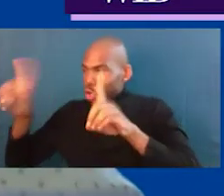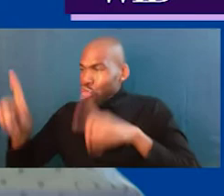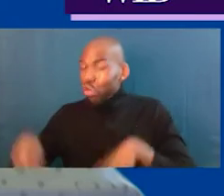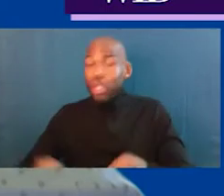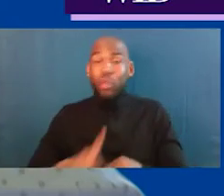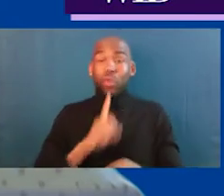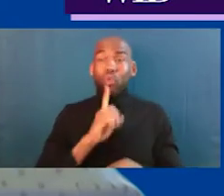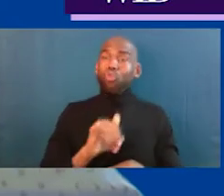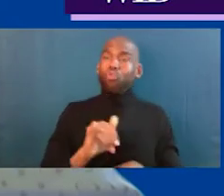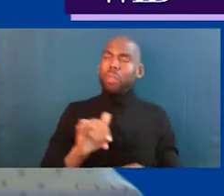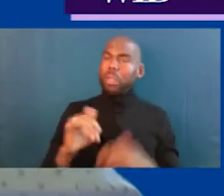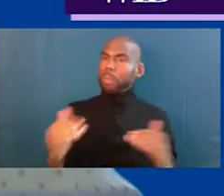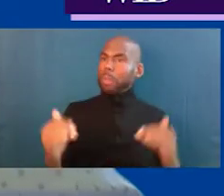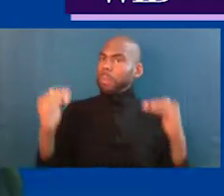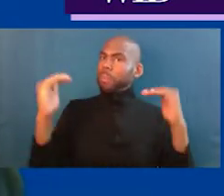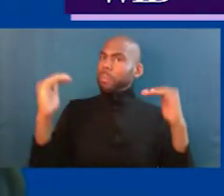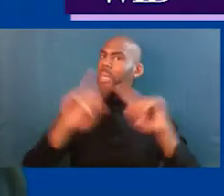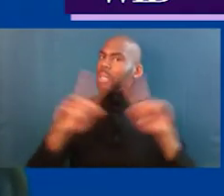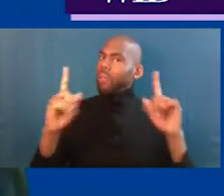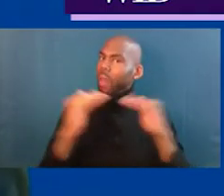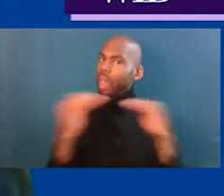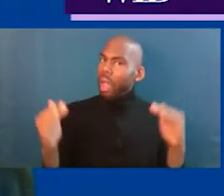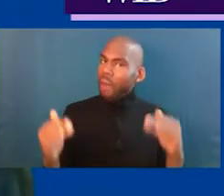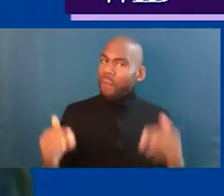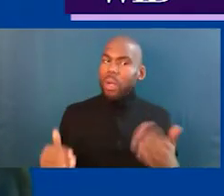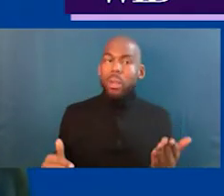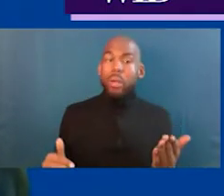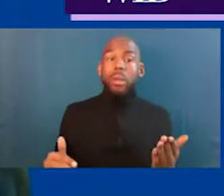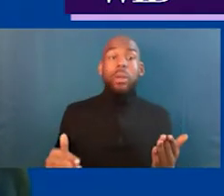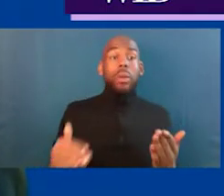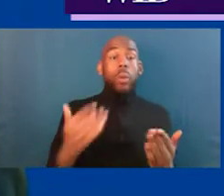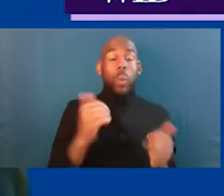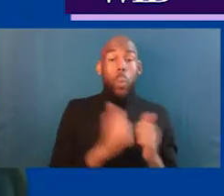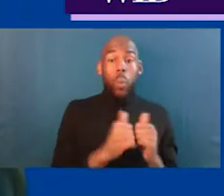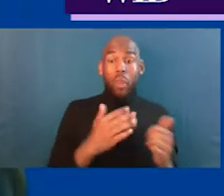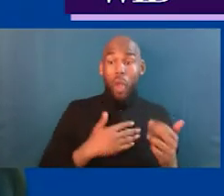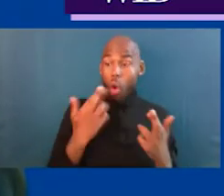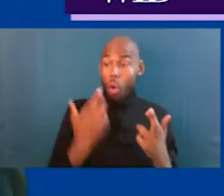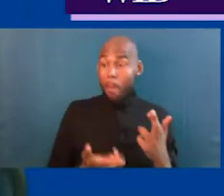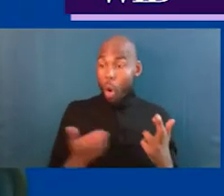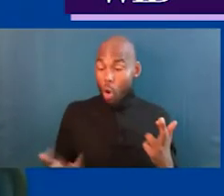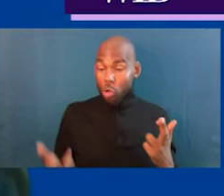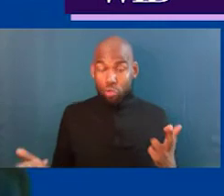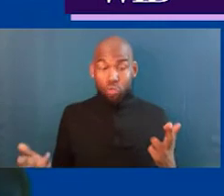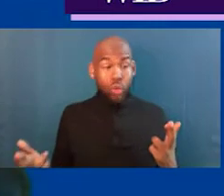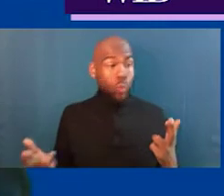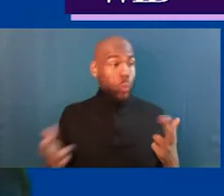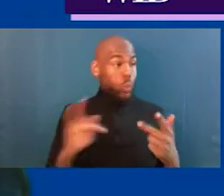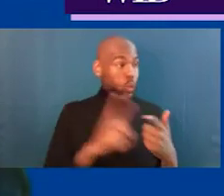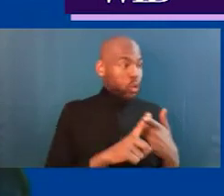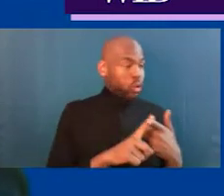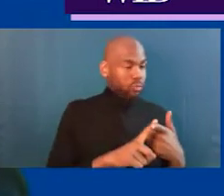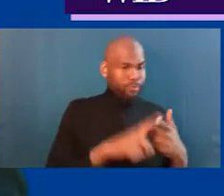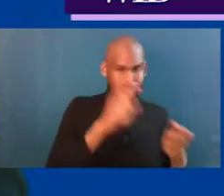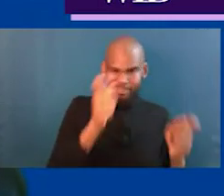and it really took us to a different level. And marshalling the resources to do something different, to change our approach,